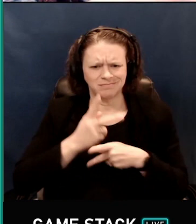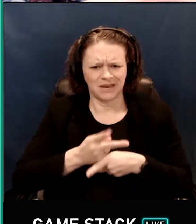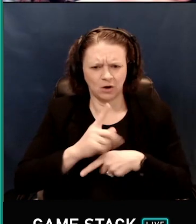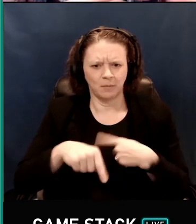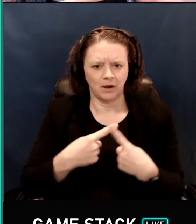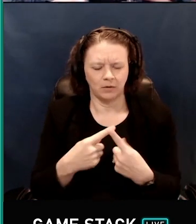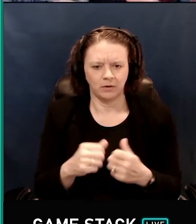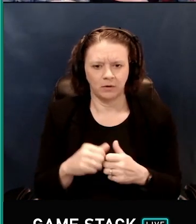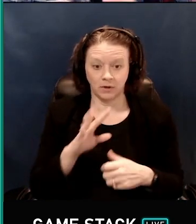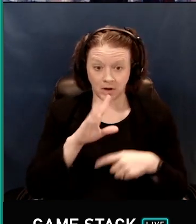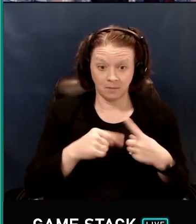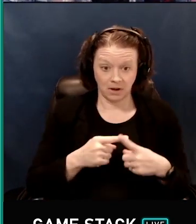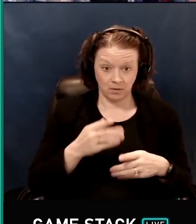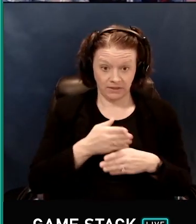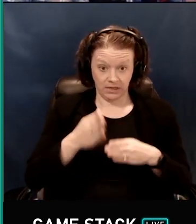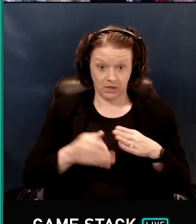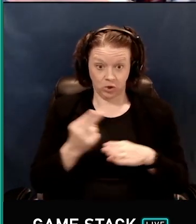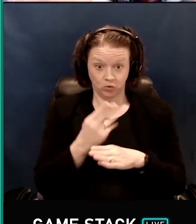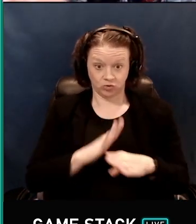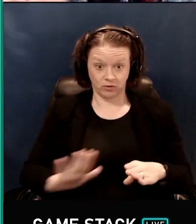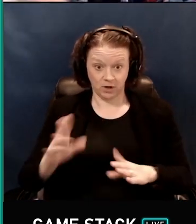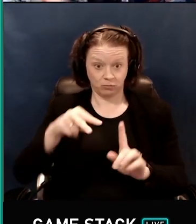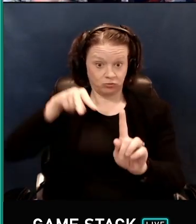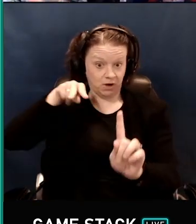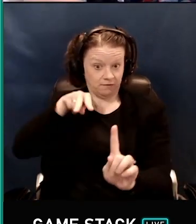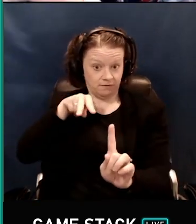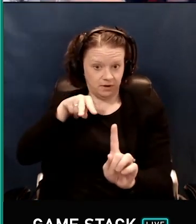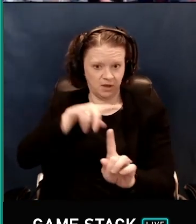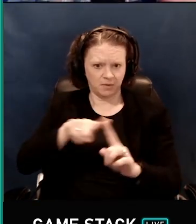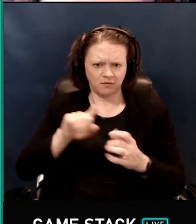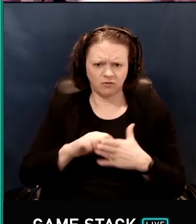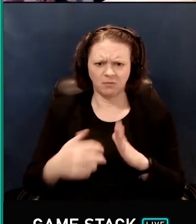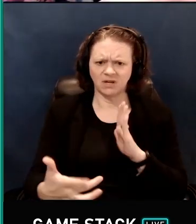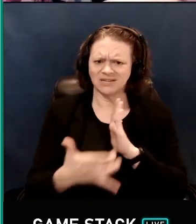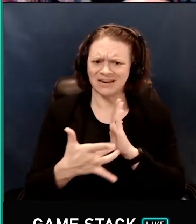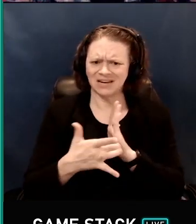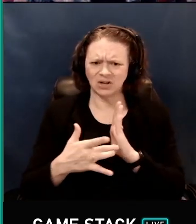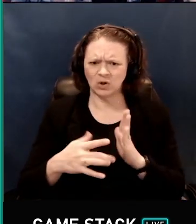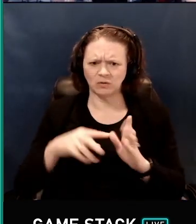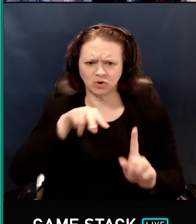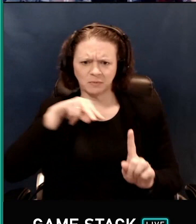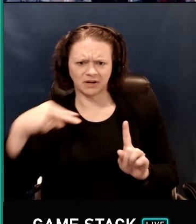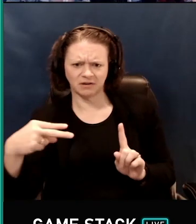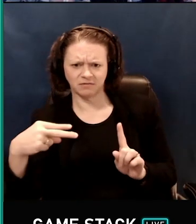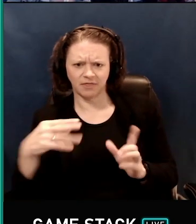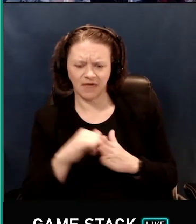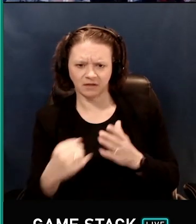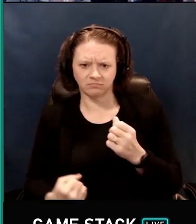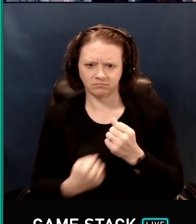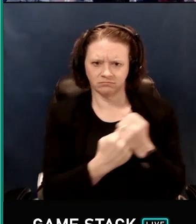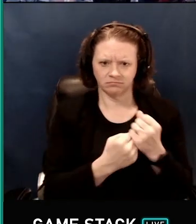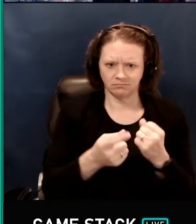But how did this look like from a technical perspective? What are the technical scenarios that back those experiences?